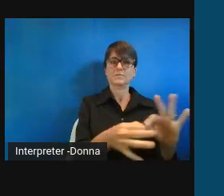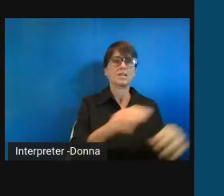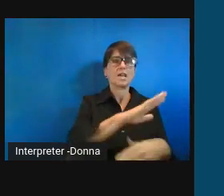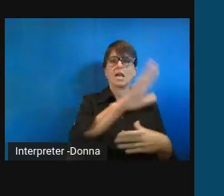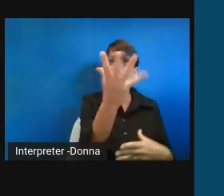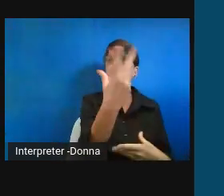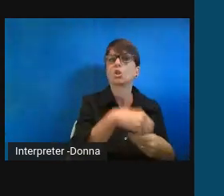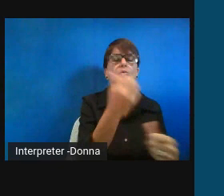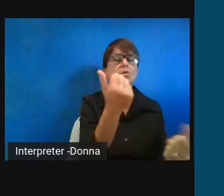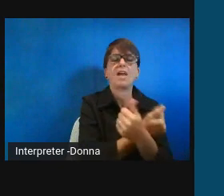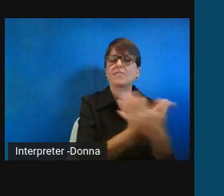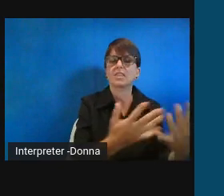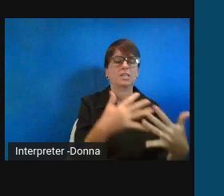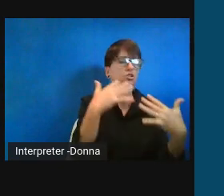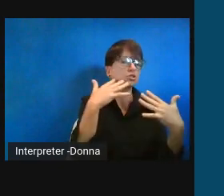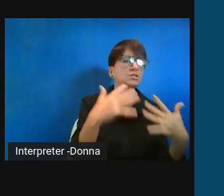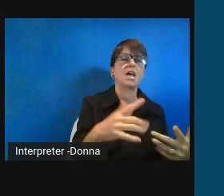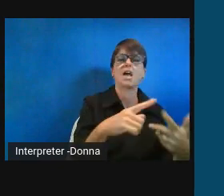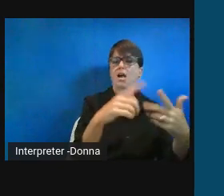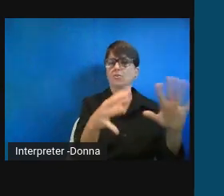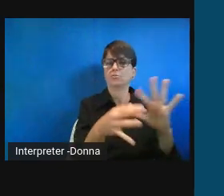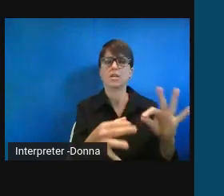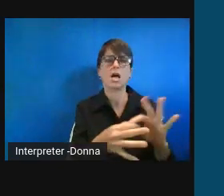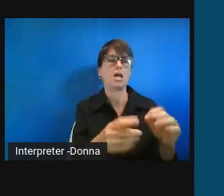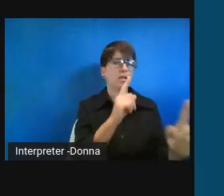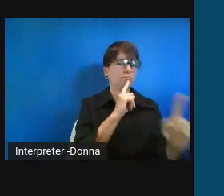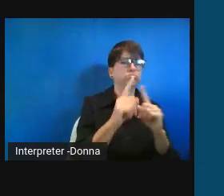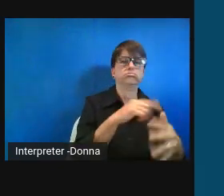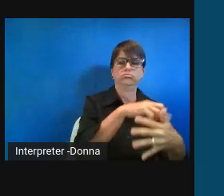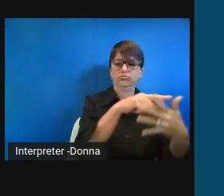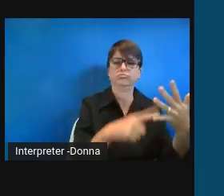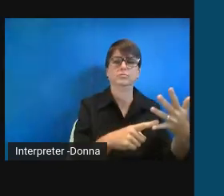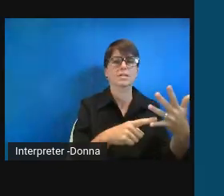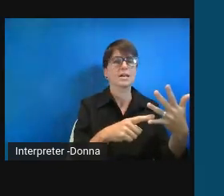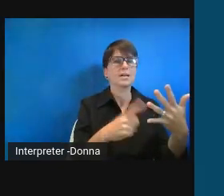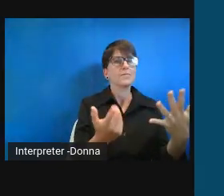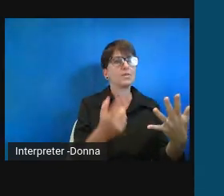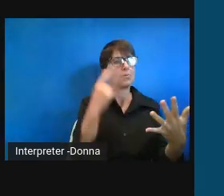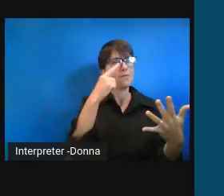sound effects. They are intended for audiences who cannot hear the audio.